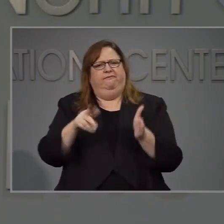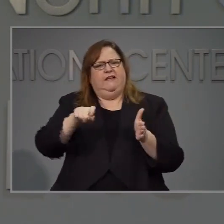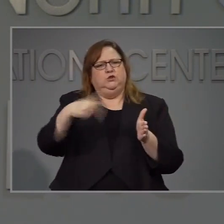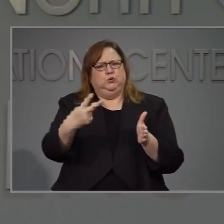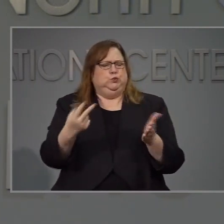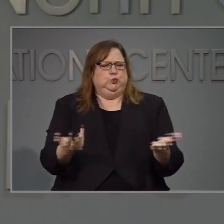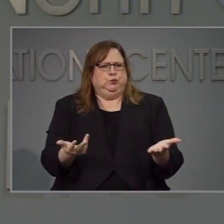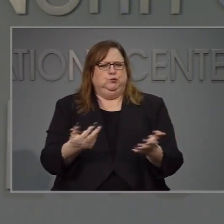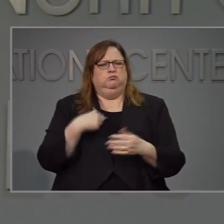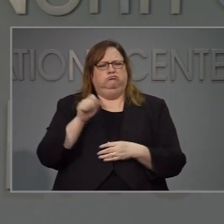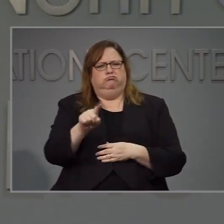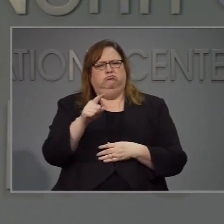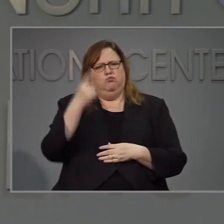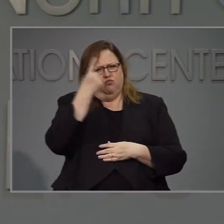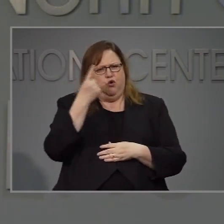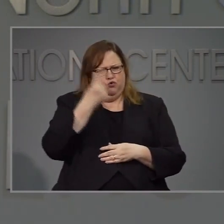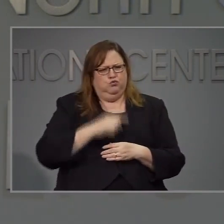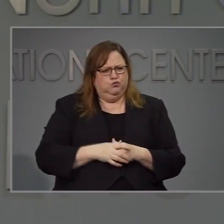FORWARD WITHOUT AN UPTICK IN